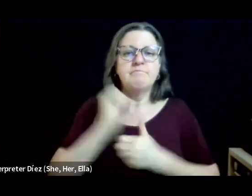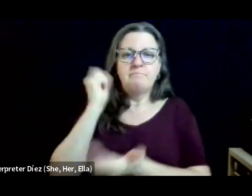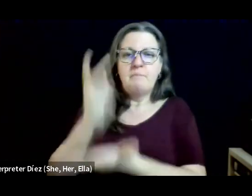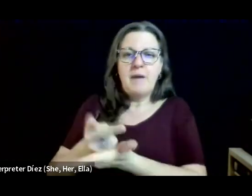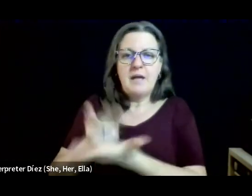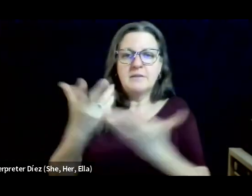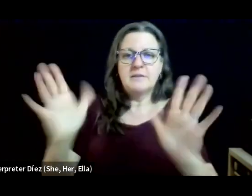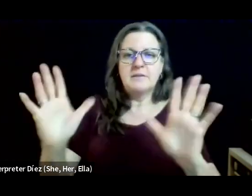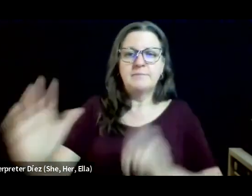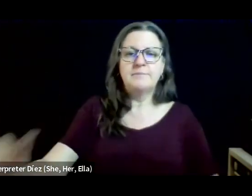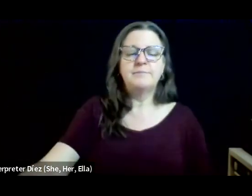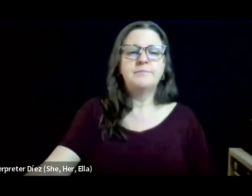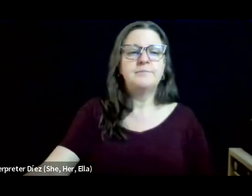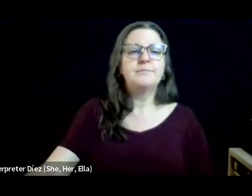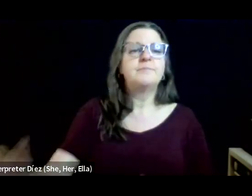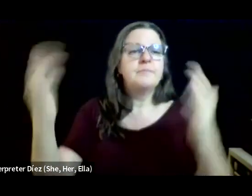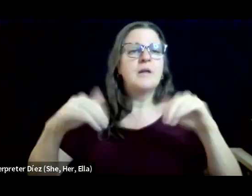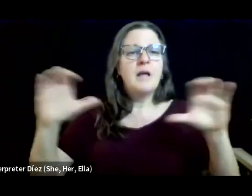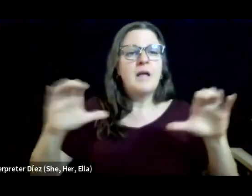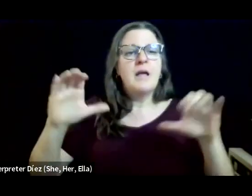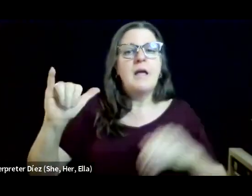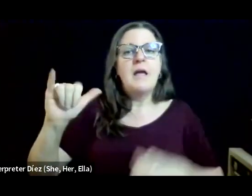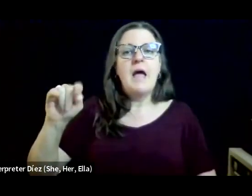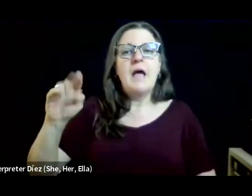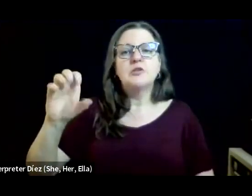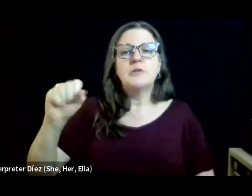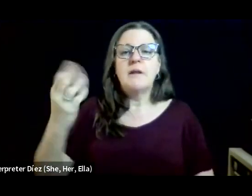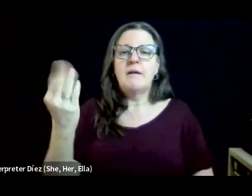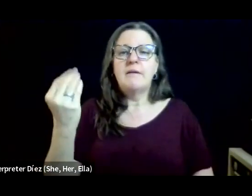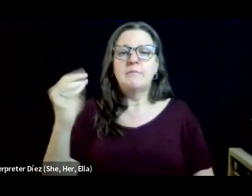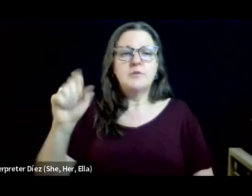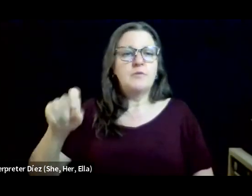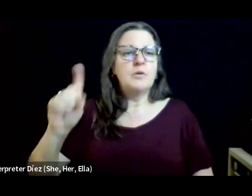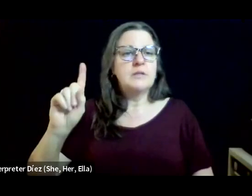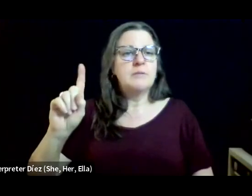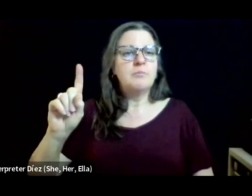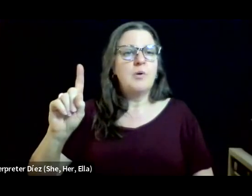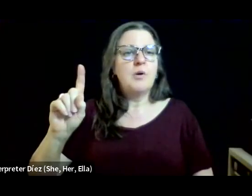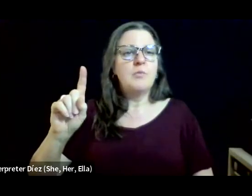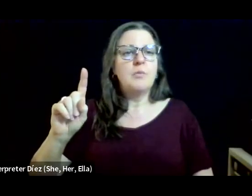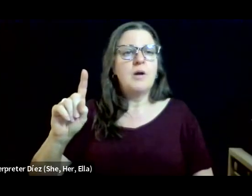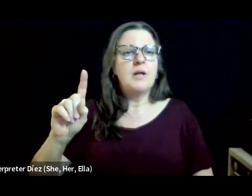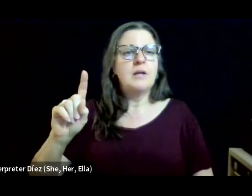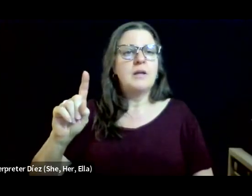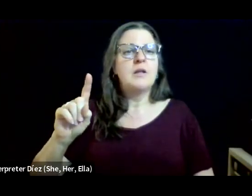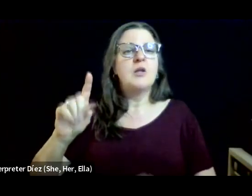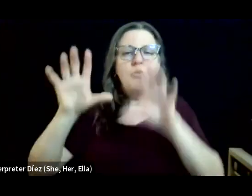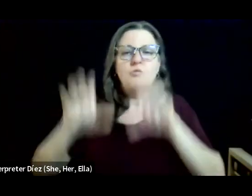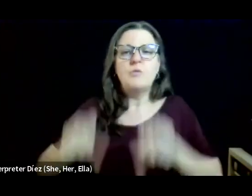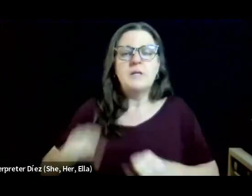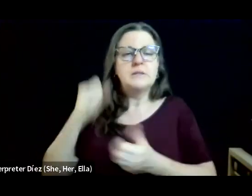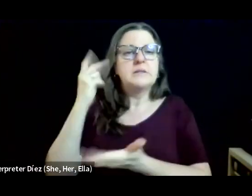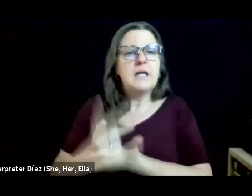Action Items #14.1, Rescind Approval of the Lease Agreement Between Noah's Arc Foundation